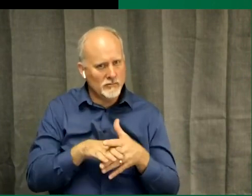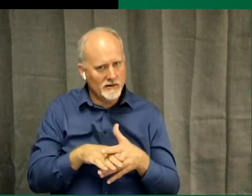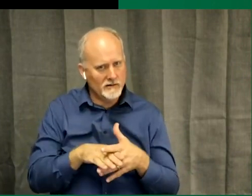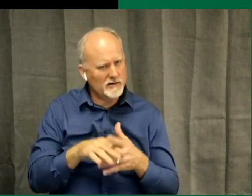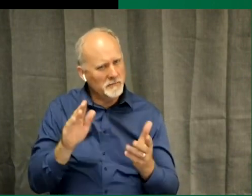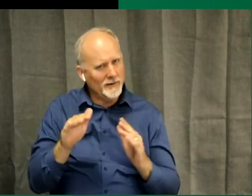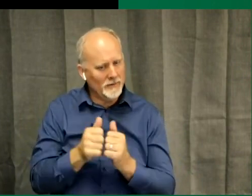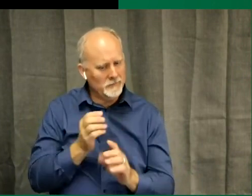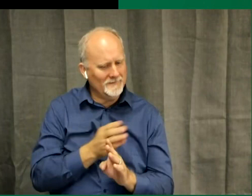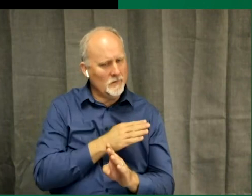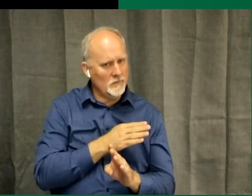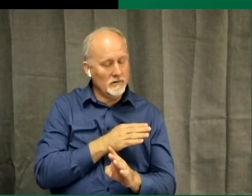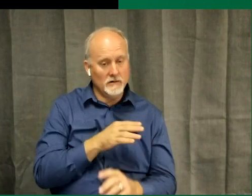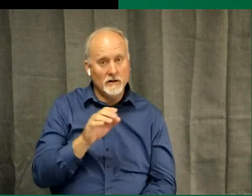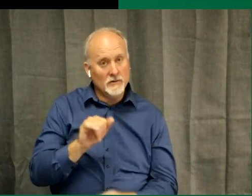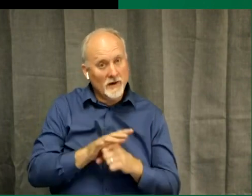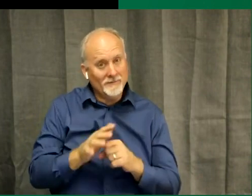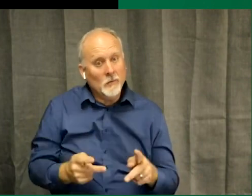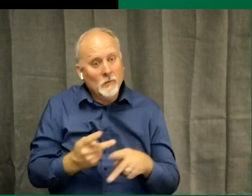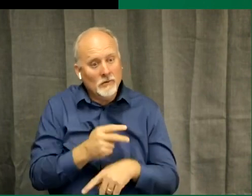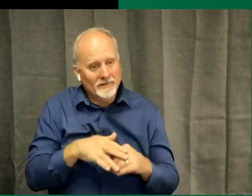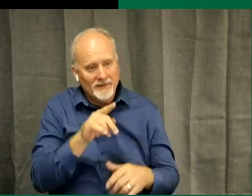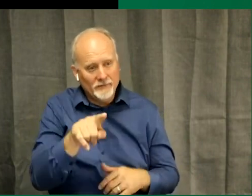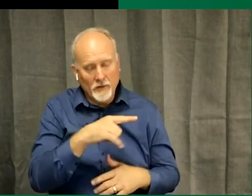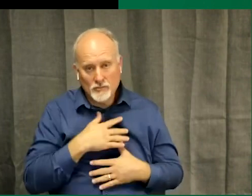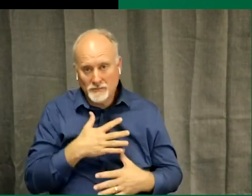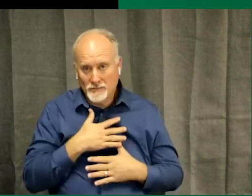and covid's worse than those other respiratory diseases that were floating around so we're